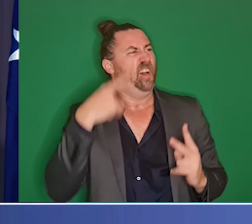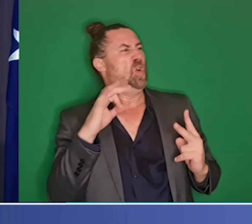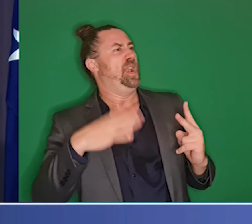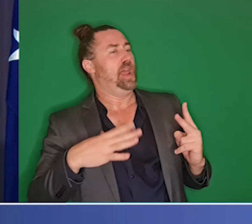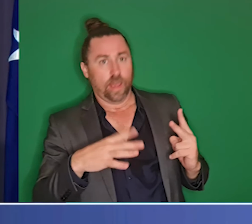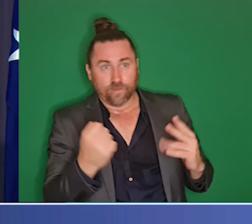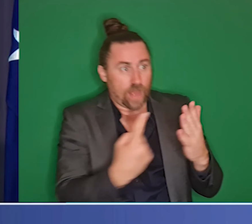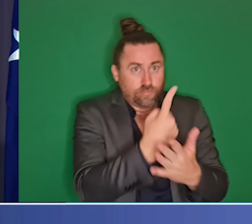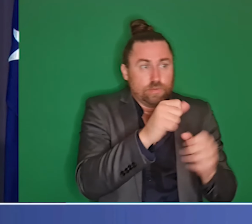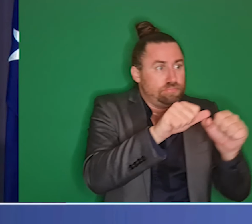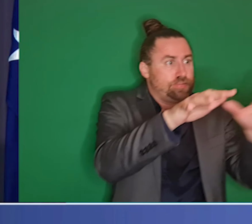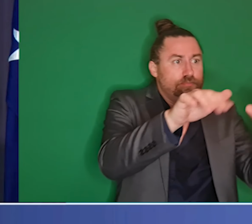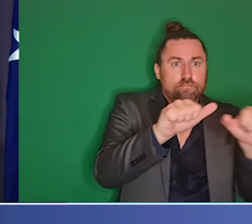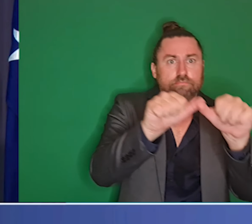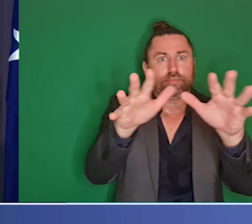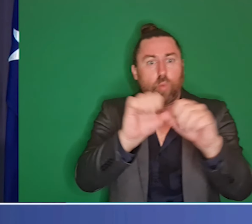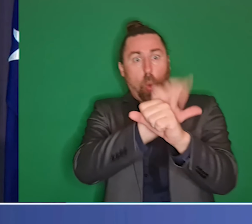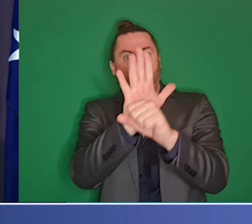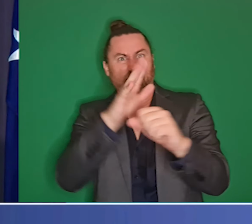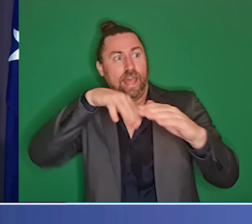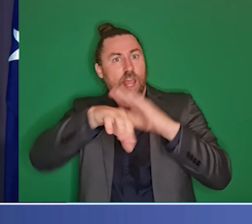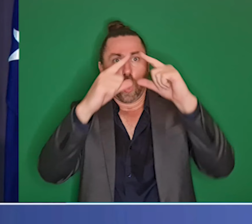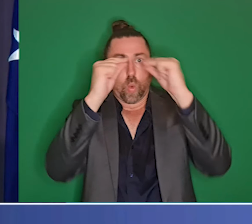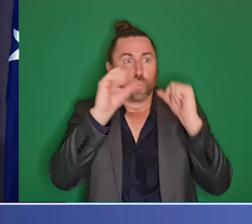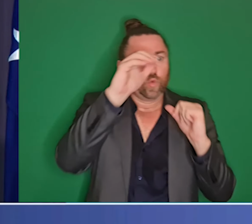We're seeing a lot of aged care residents and staff affected,